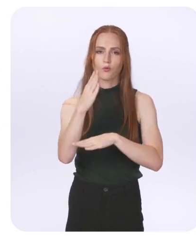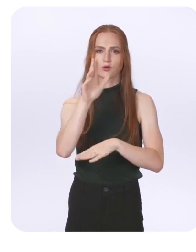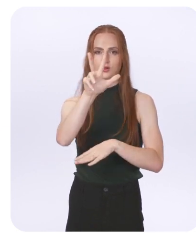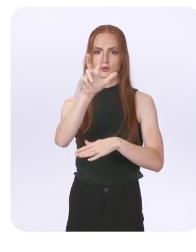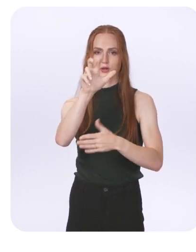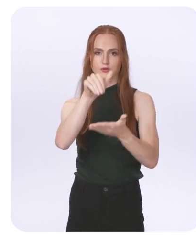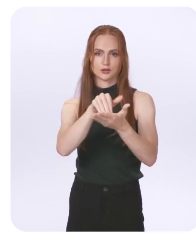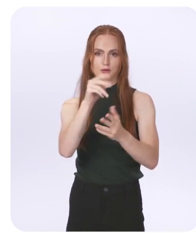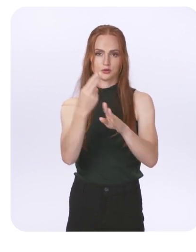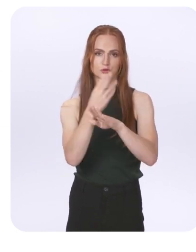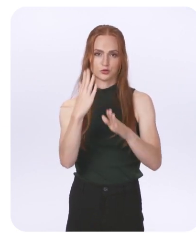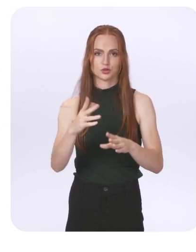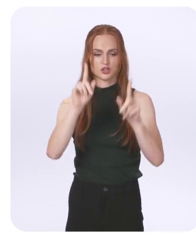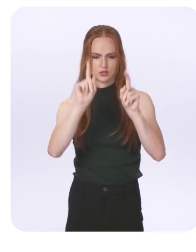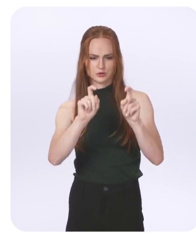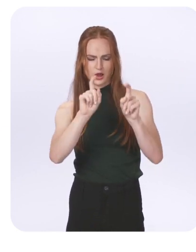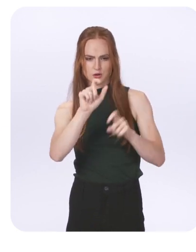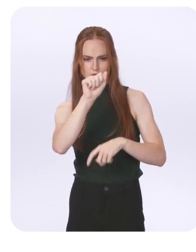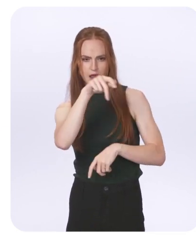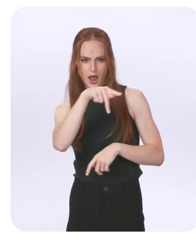so they might be hesitant to purchase the new app.